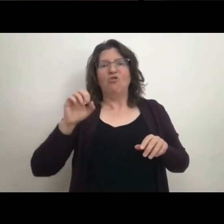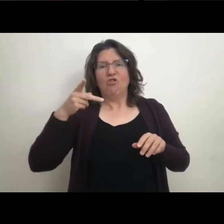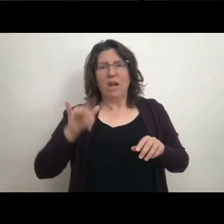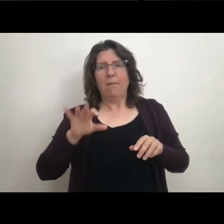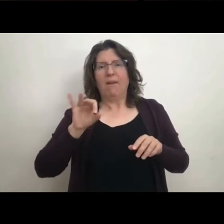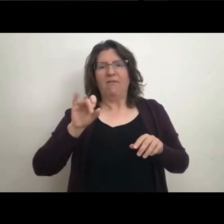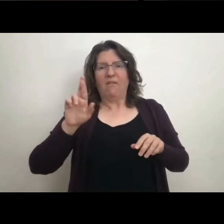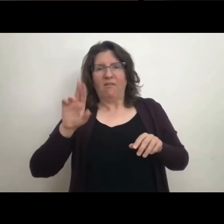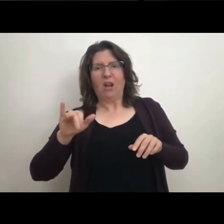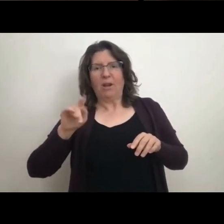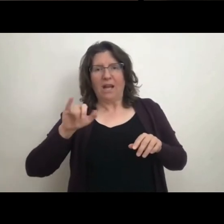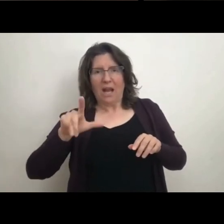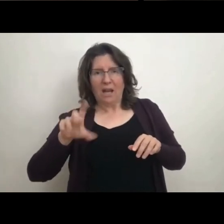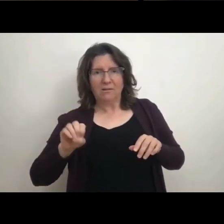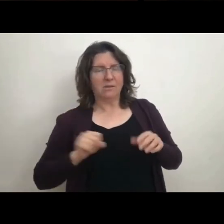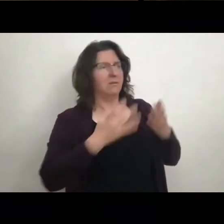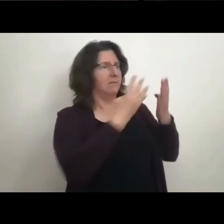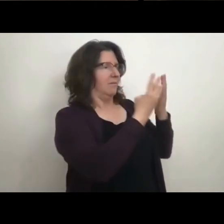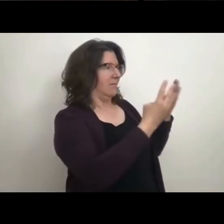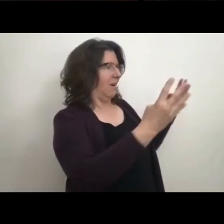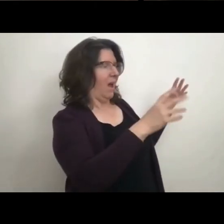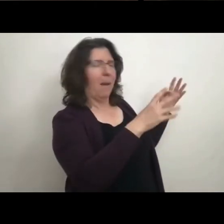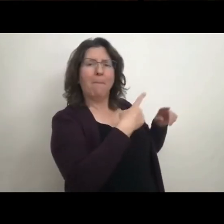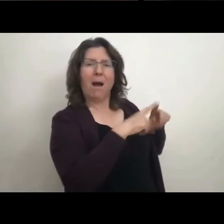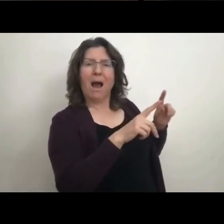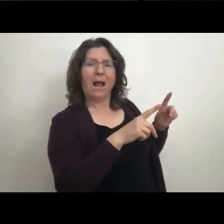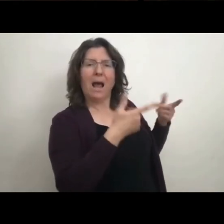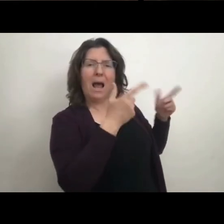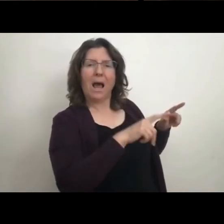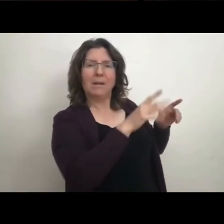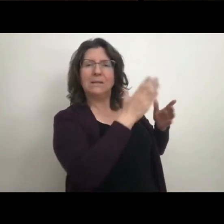Lines taken from creepy fairy tales.